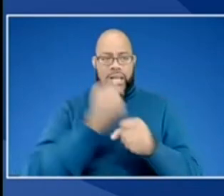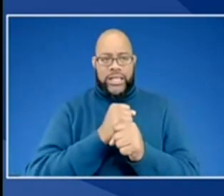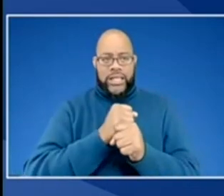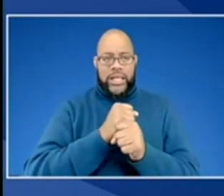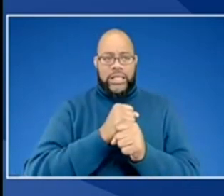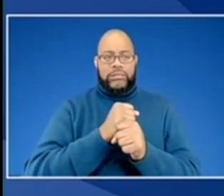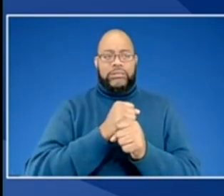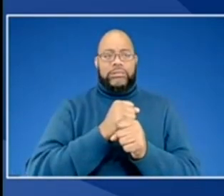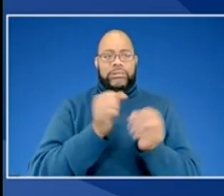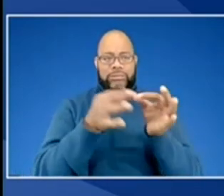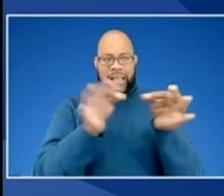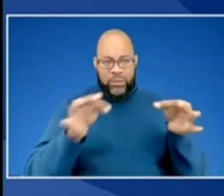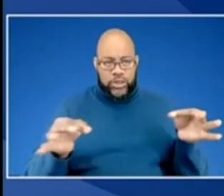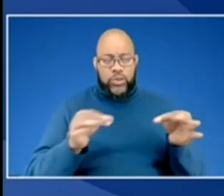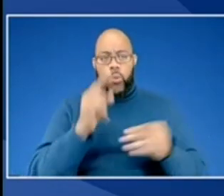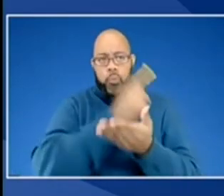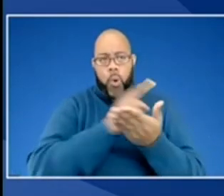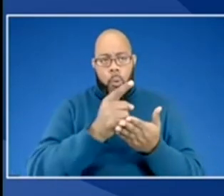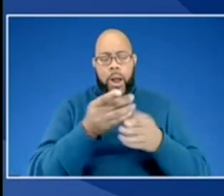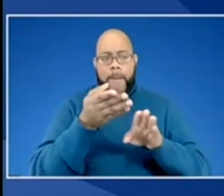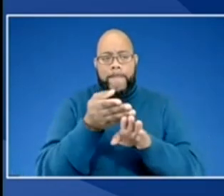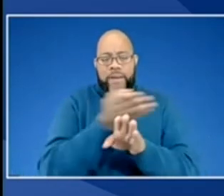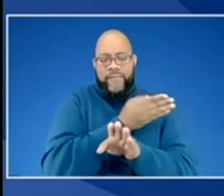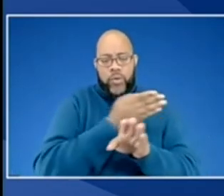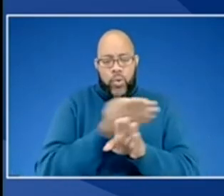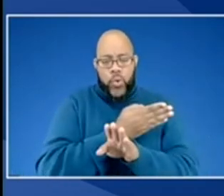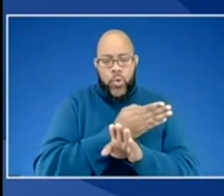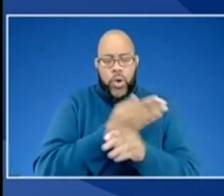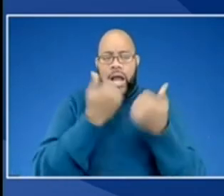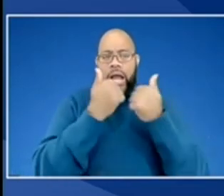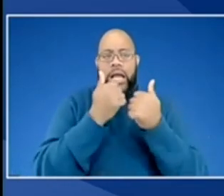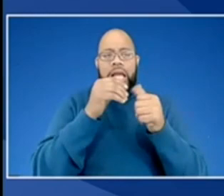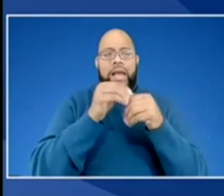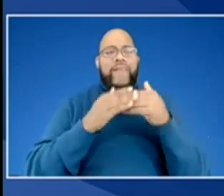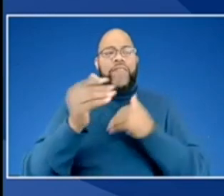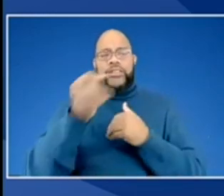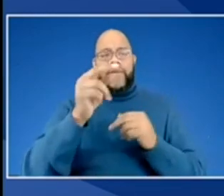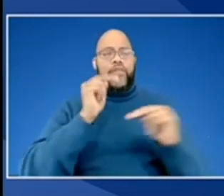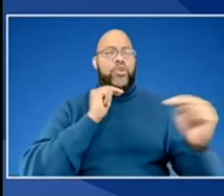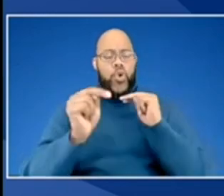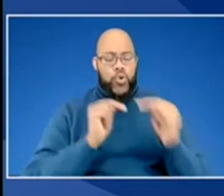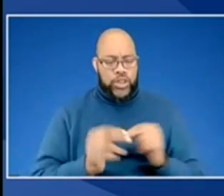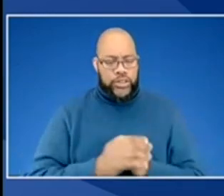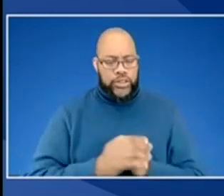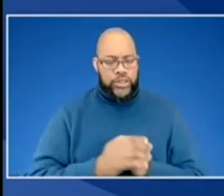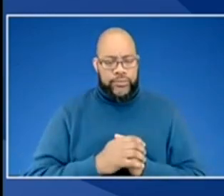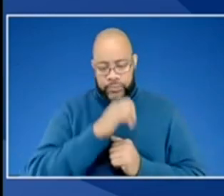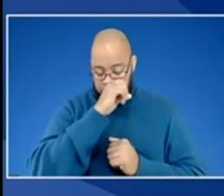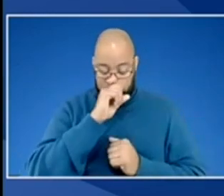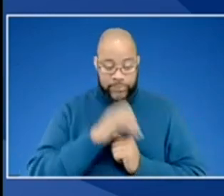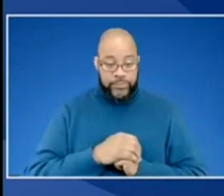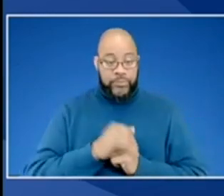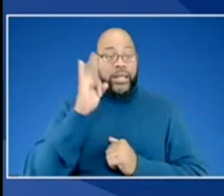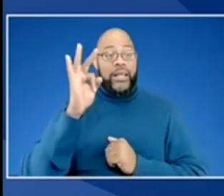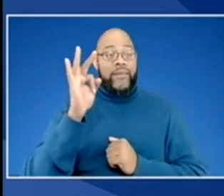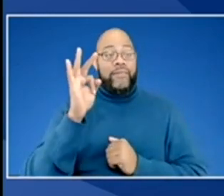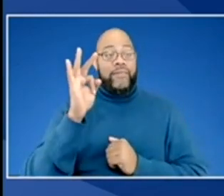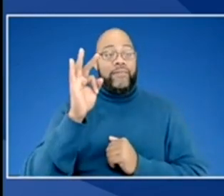you one week before in the advance of negotiations. If at all possible, you